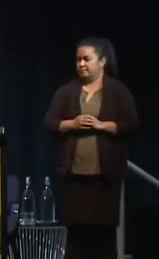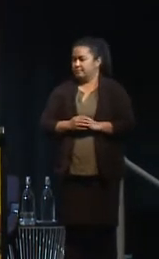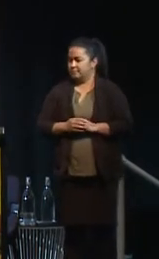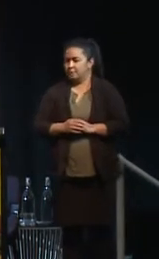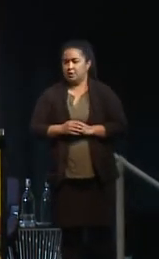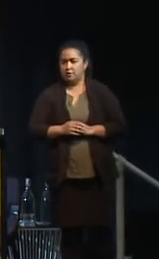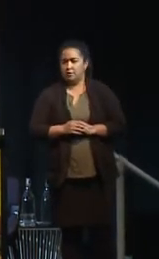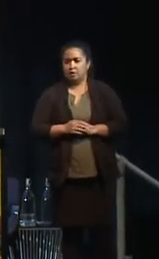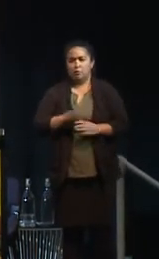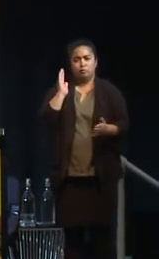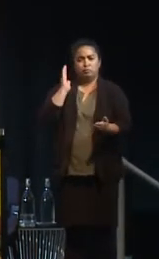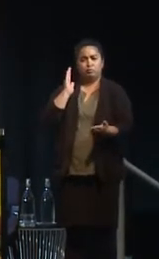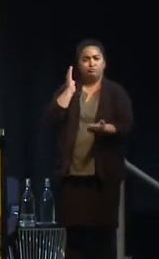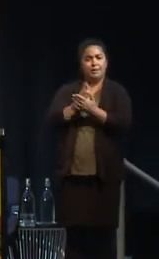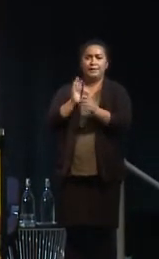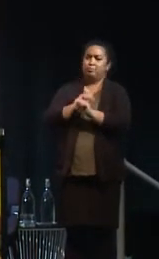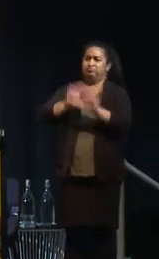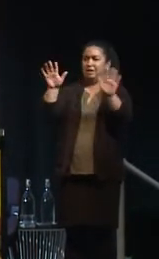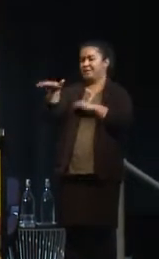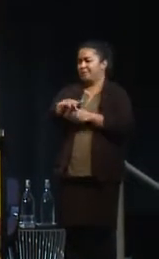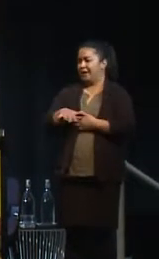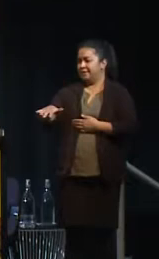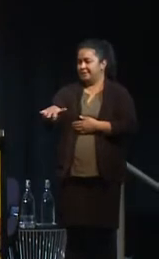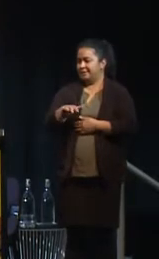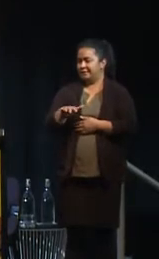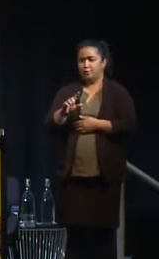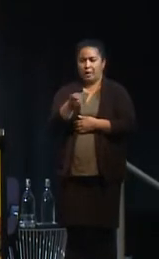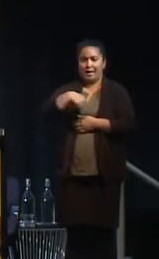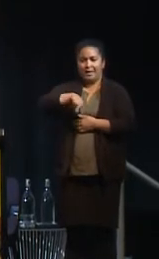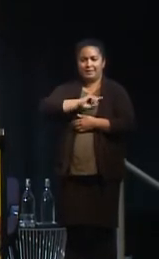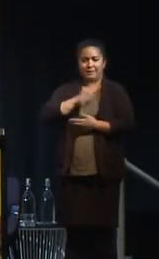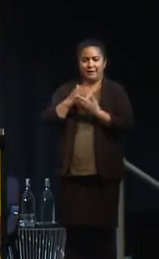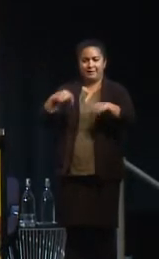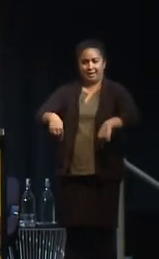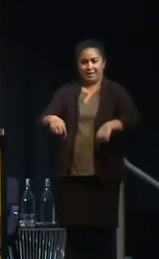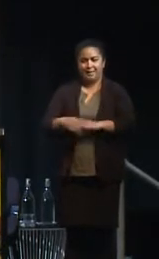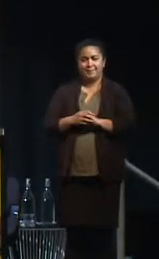“We’ll really be a vibrant place for us who live here and others who want to visit”